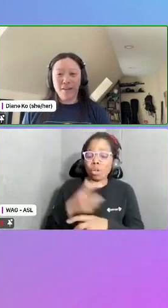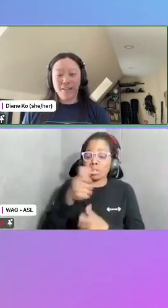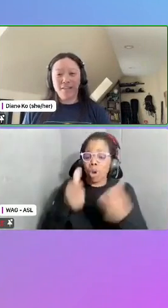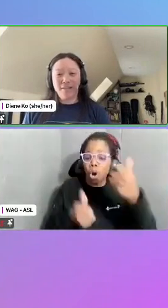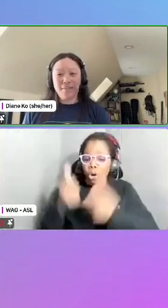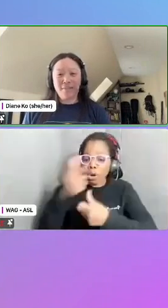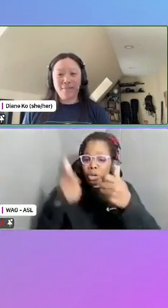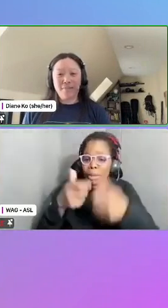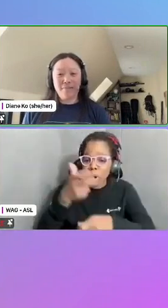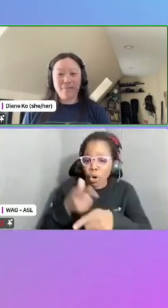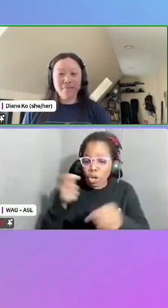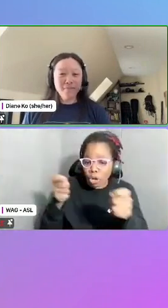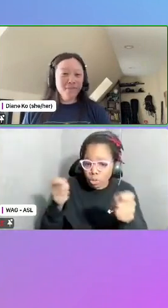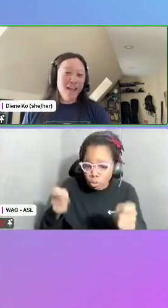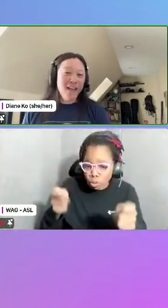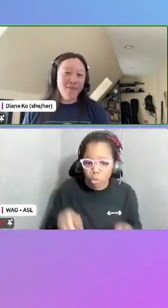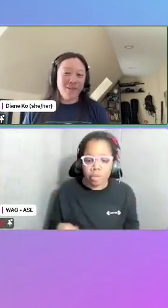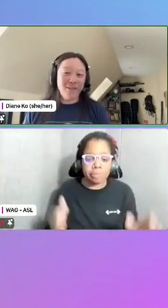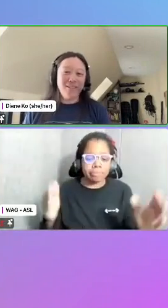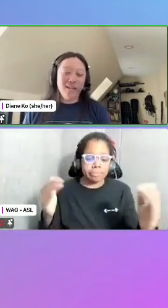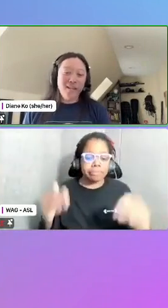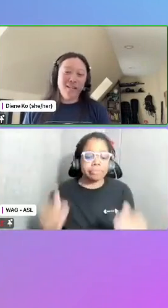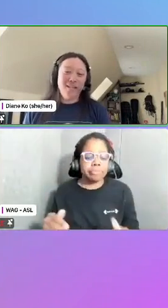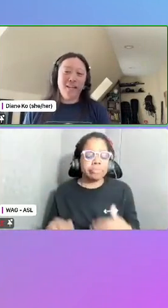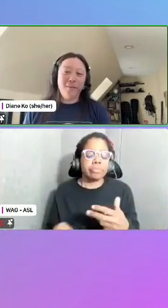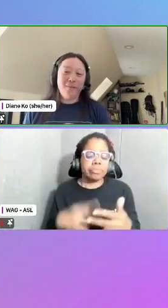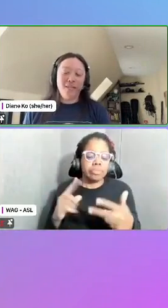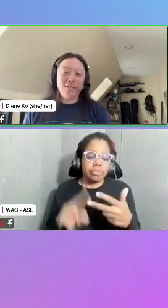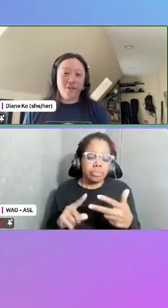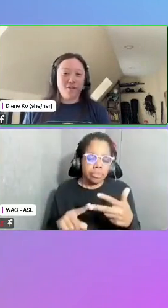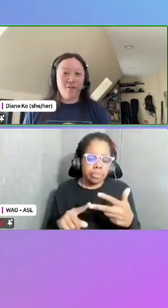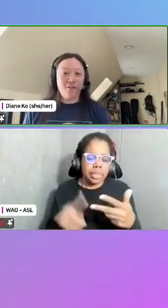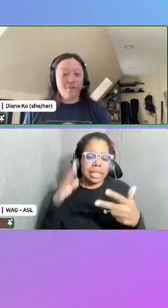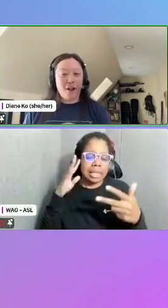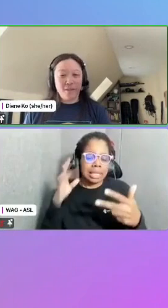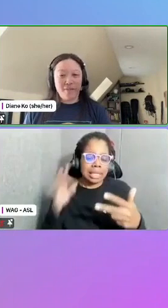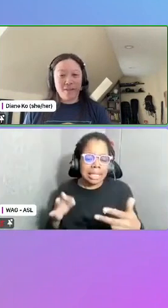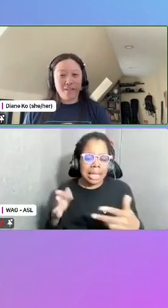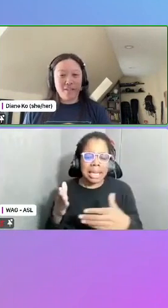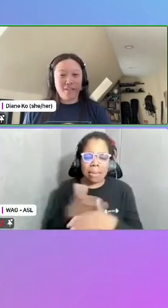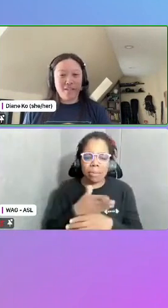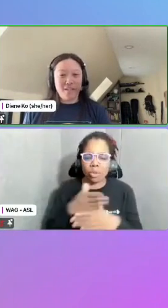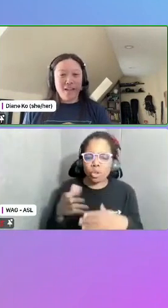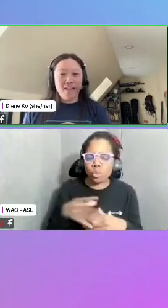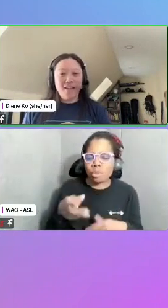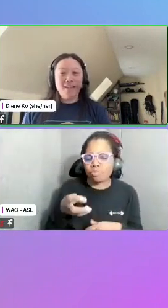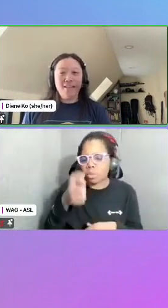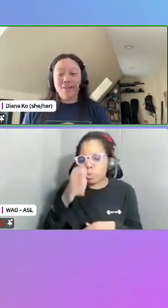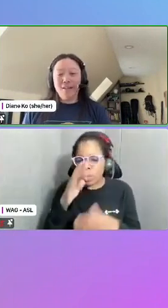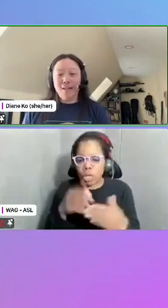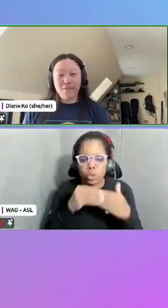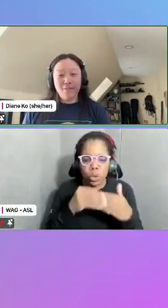brightened component being used with ariat label live misspelled with a single L. The linter highlights the